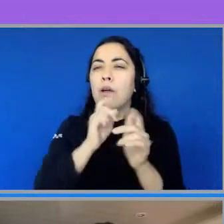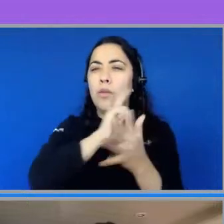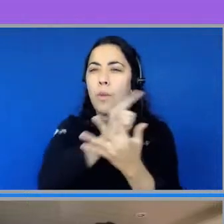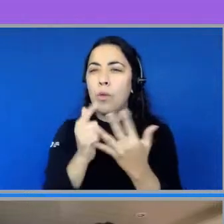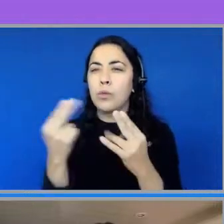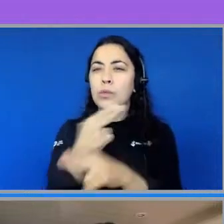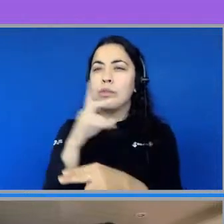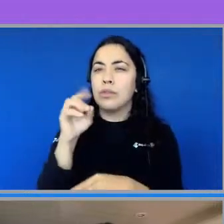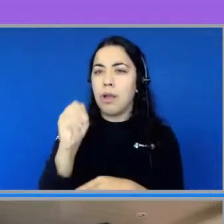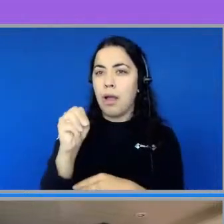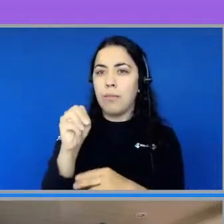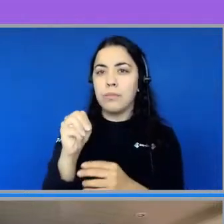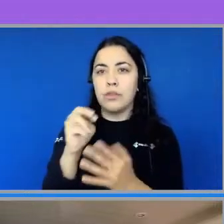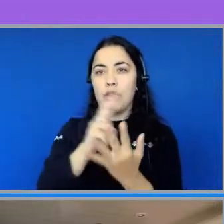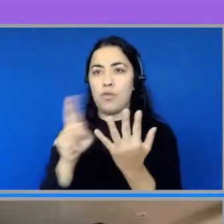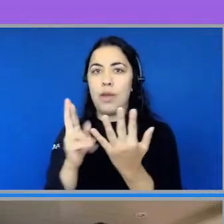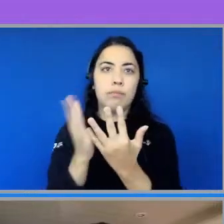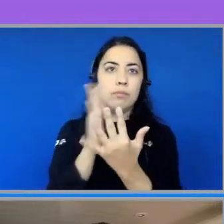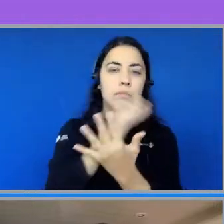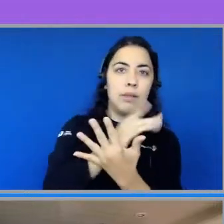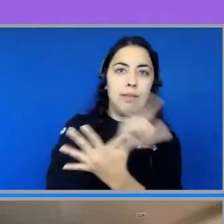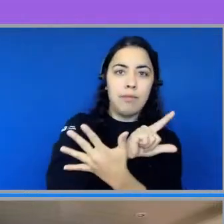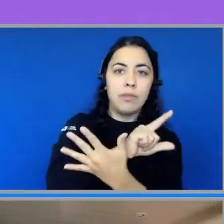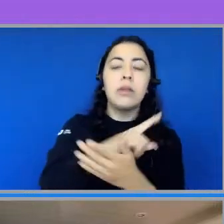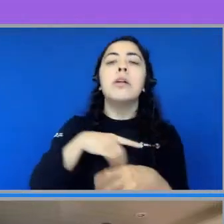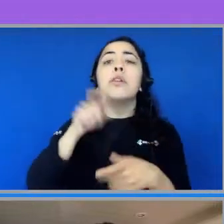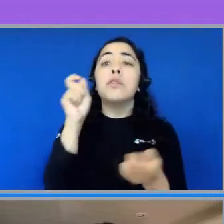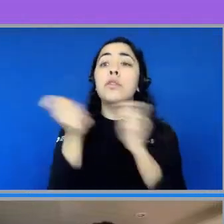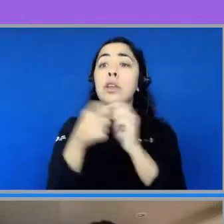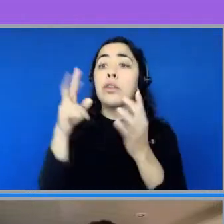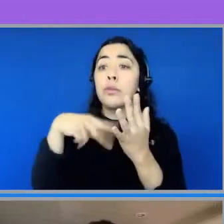using Reading Flow you need to